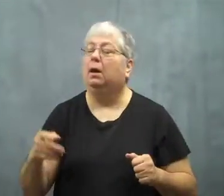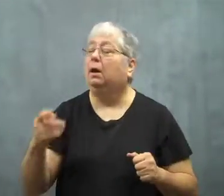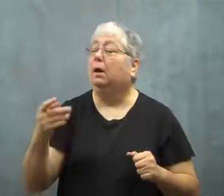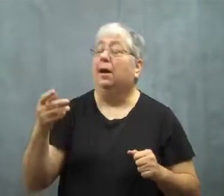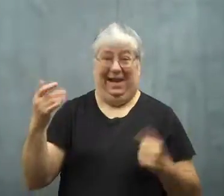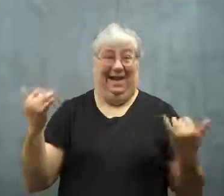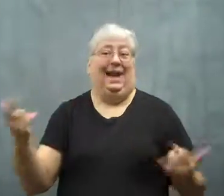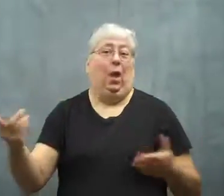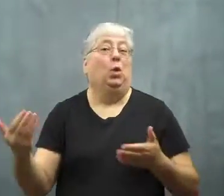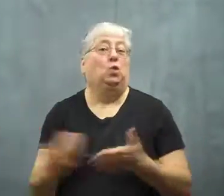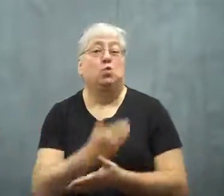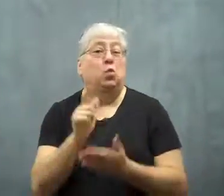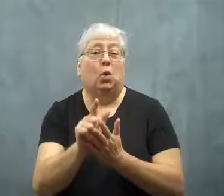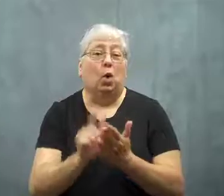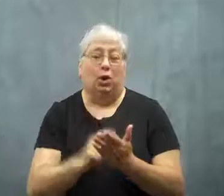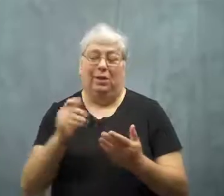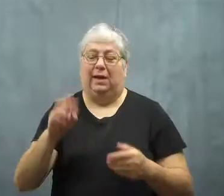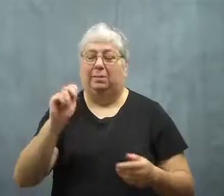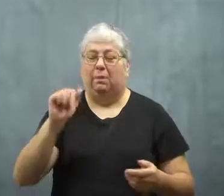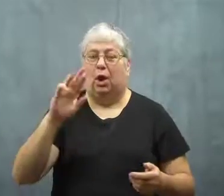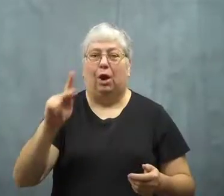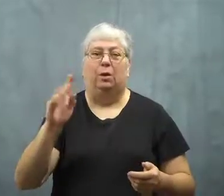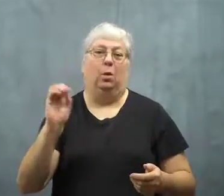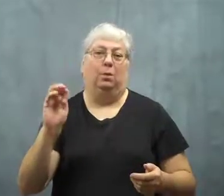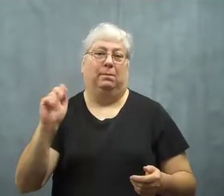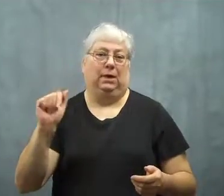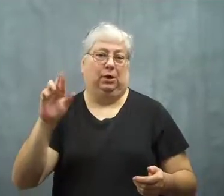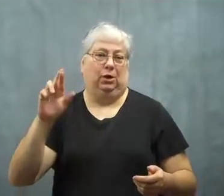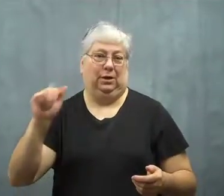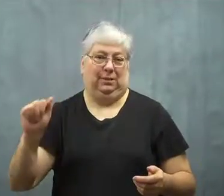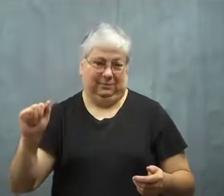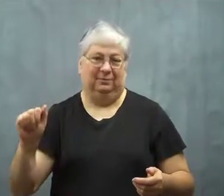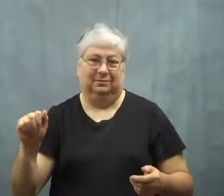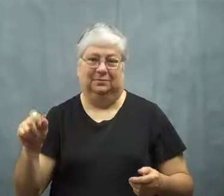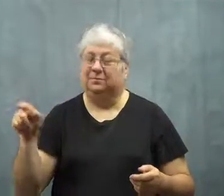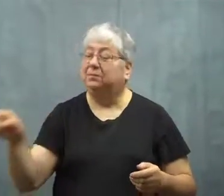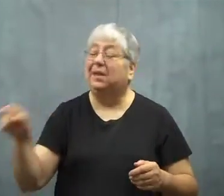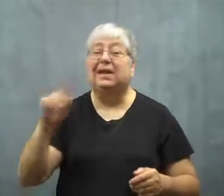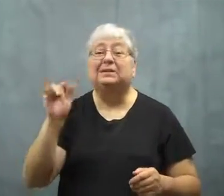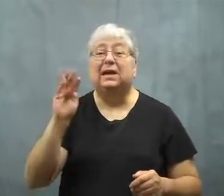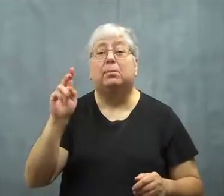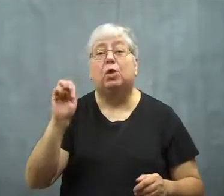He now has a new lawyer, Mark O'Mara.